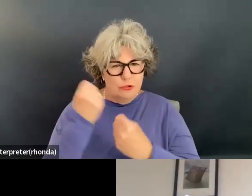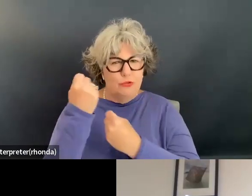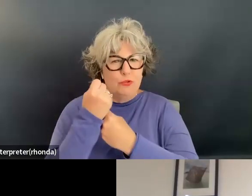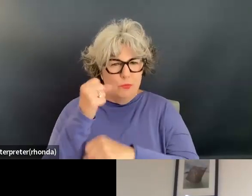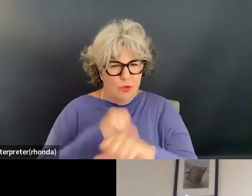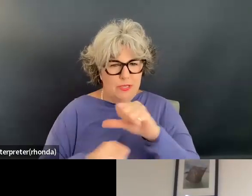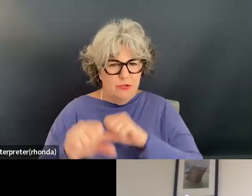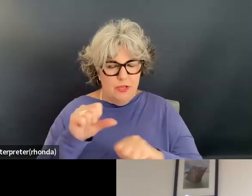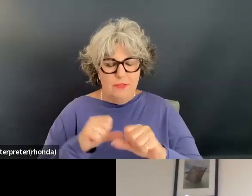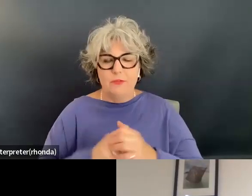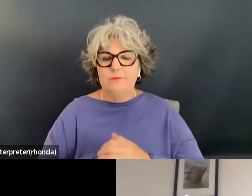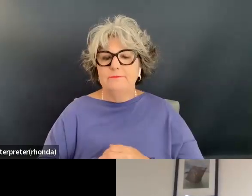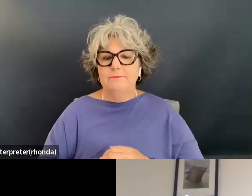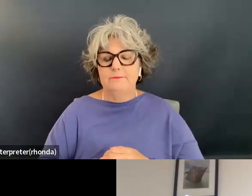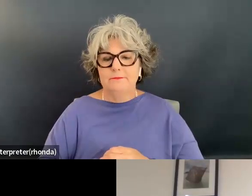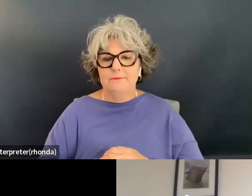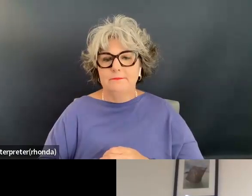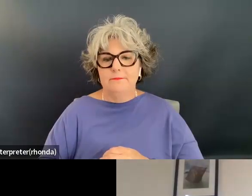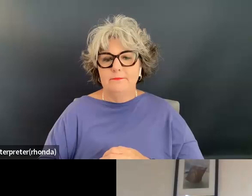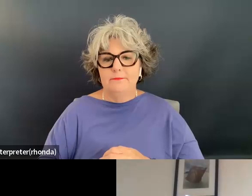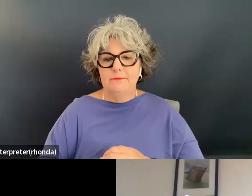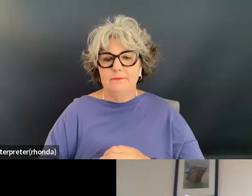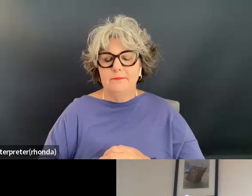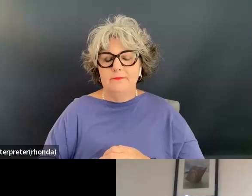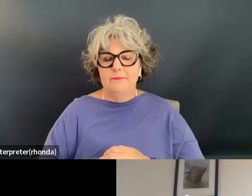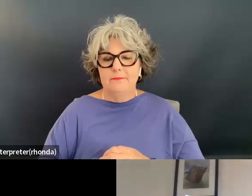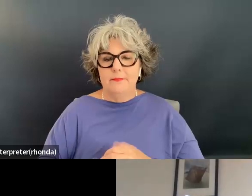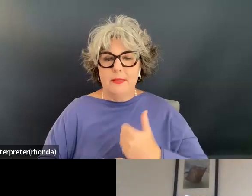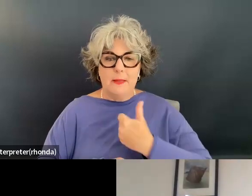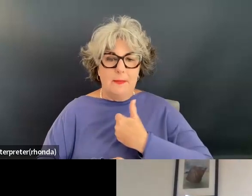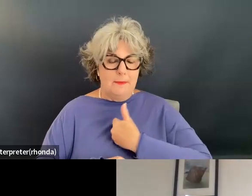For me, I witnessed him gaining the confidence